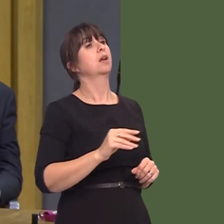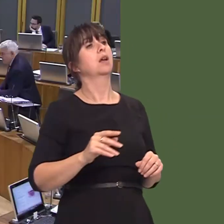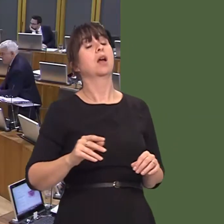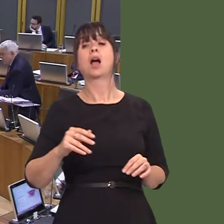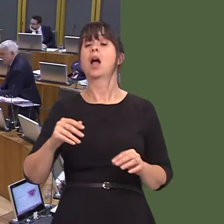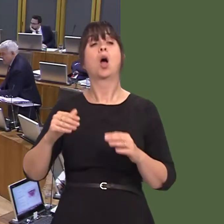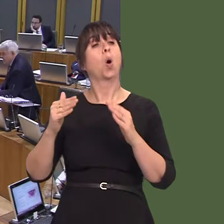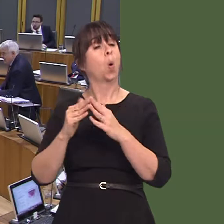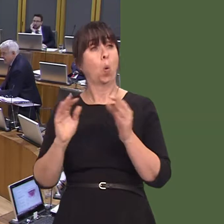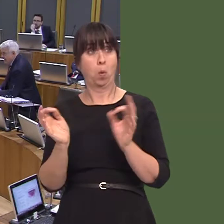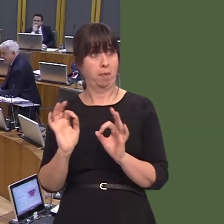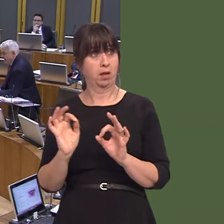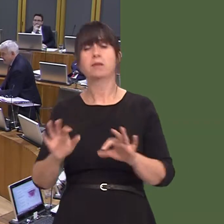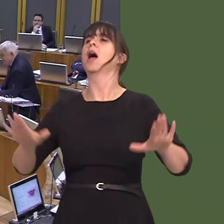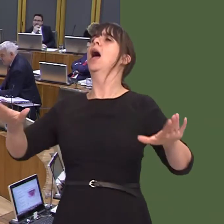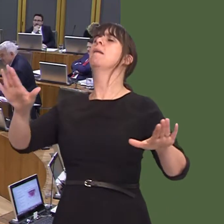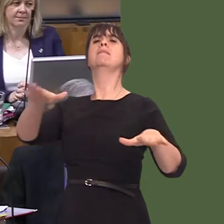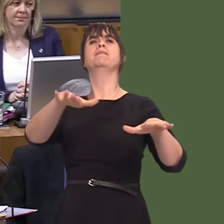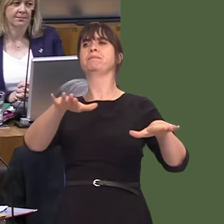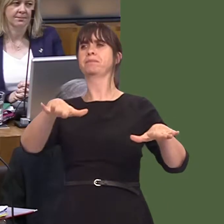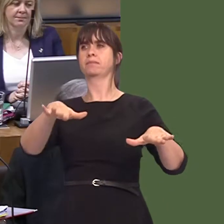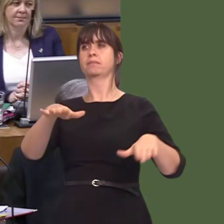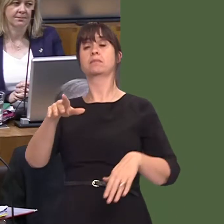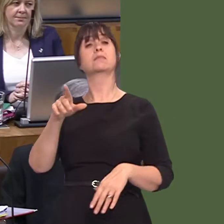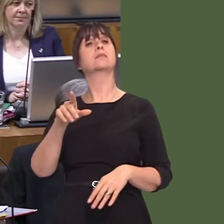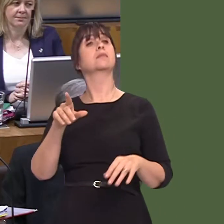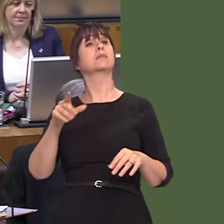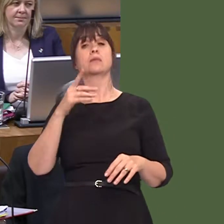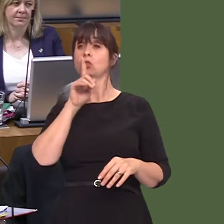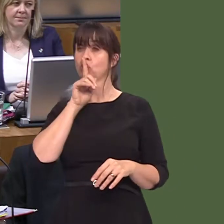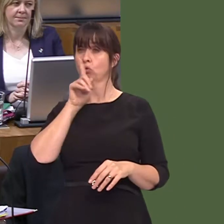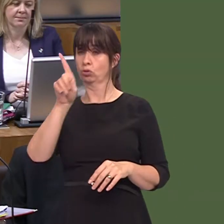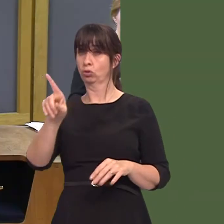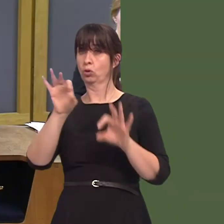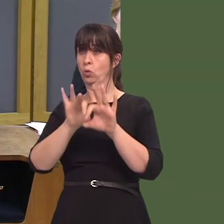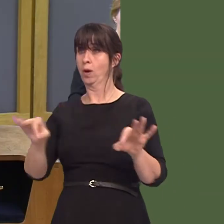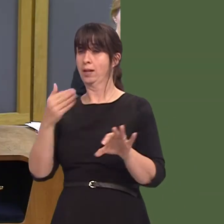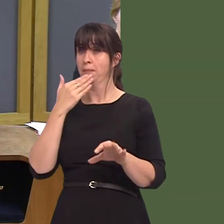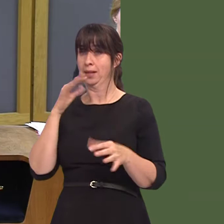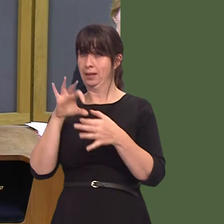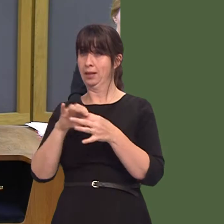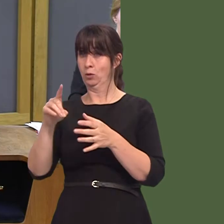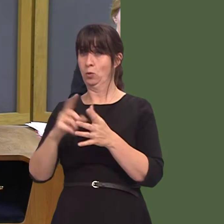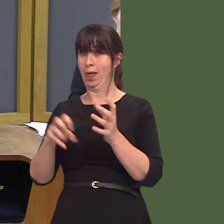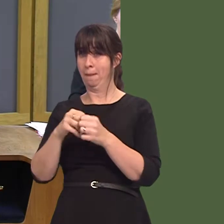Carwyn Jones: Iíll repeat it. Our commitment to dealing with homelessnessó Y Llywydd / The Llywydd: The First Minister will repeat the answer and his backbenchers will be slightly quieter.